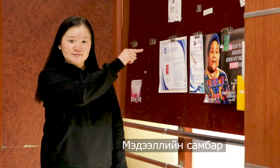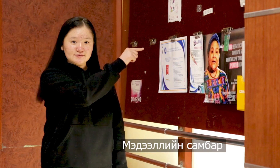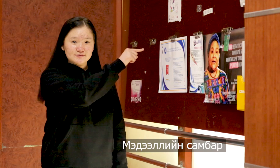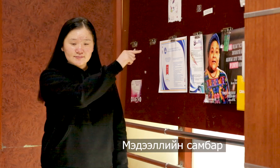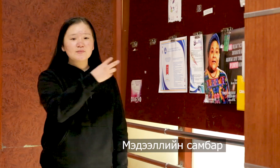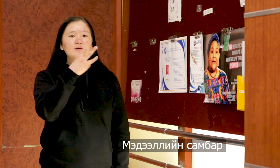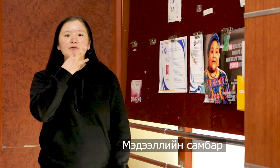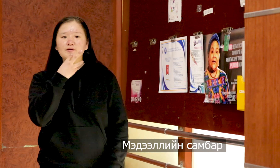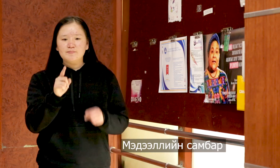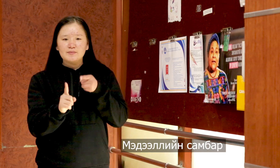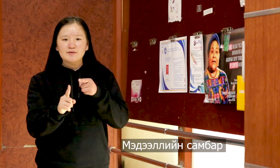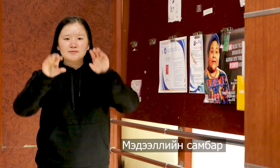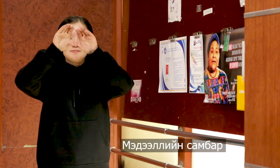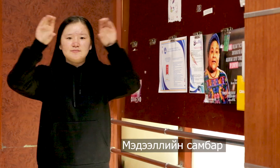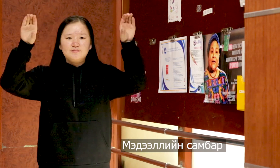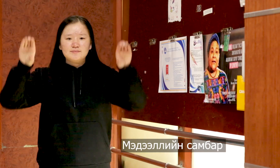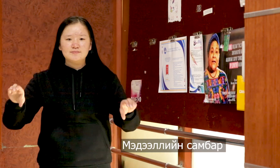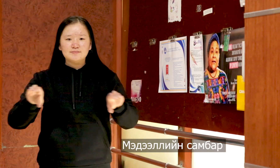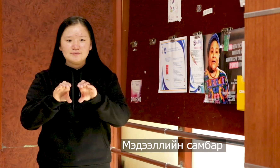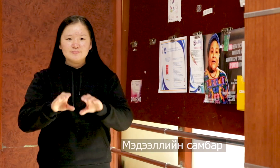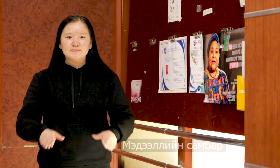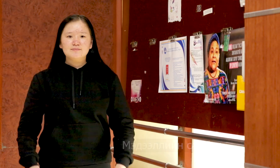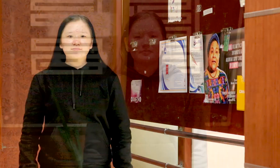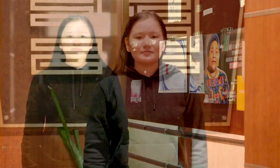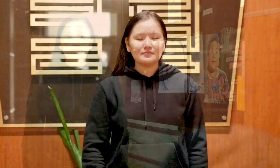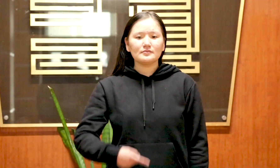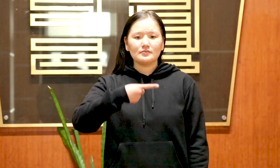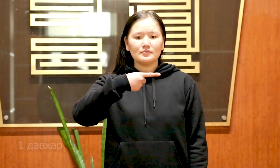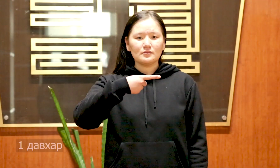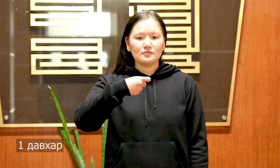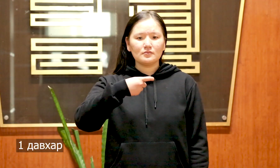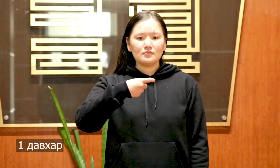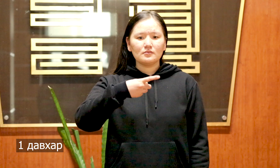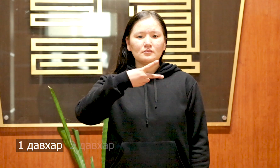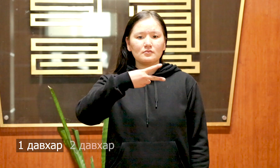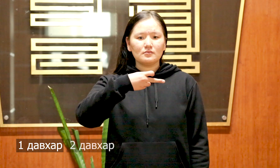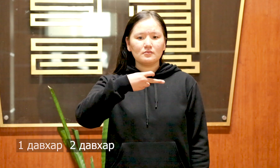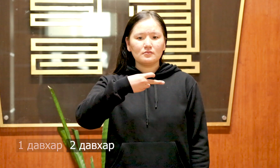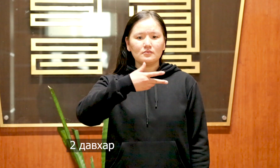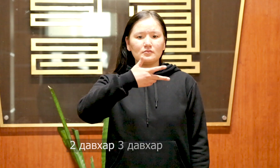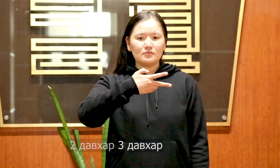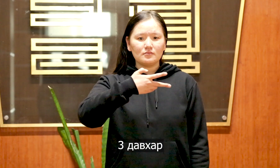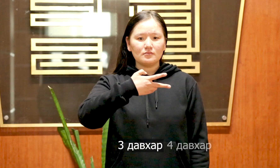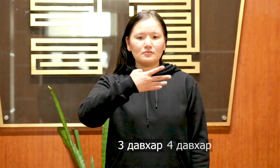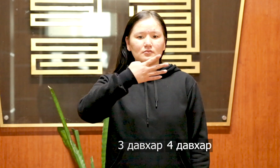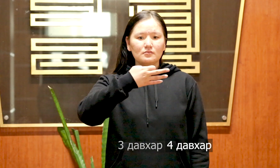information board 1st floor 2st floor 3st floor